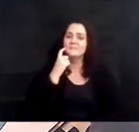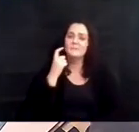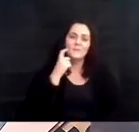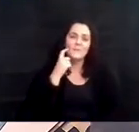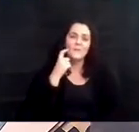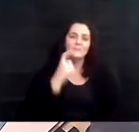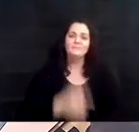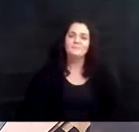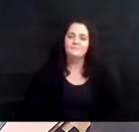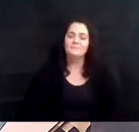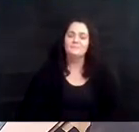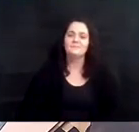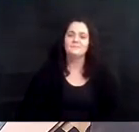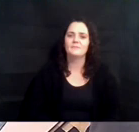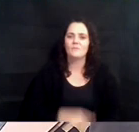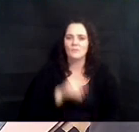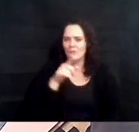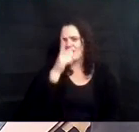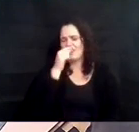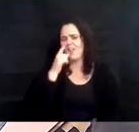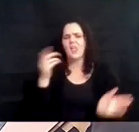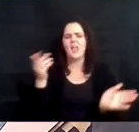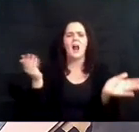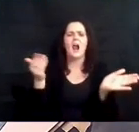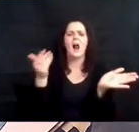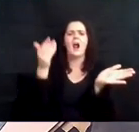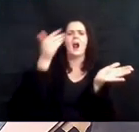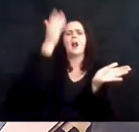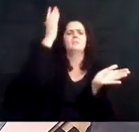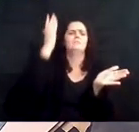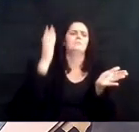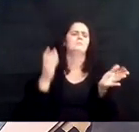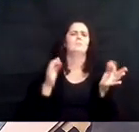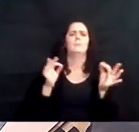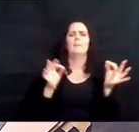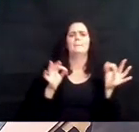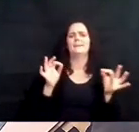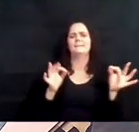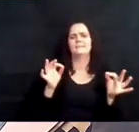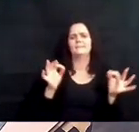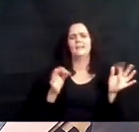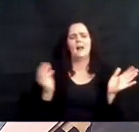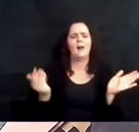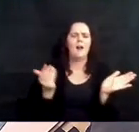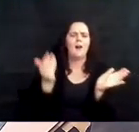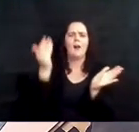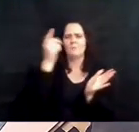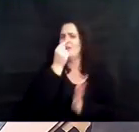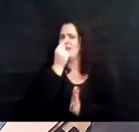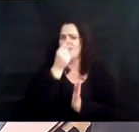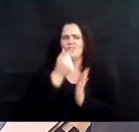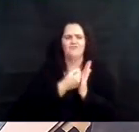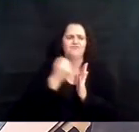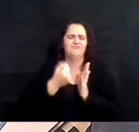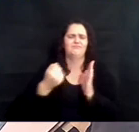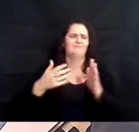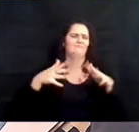You can make very very elaborate drawings and drawing puppets and we'll make a more elaborate one here in just a few minutes.